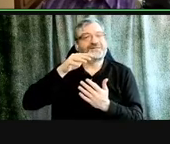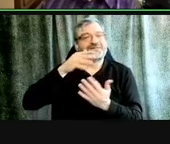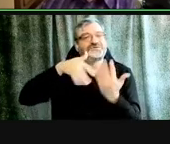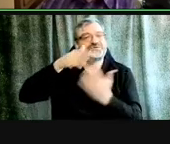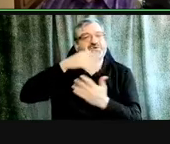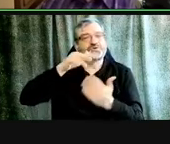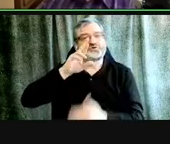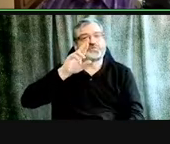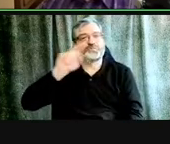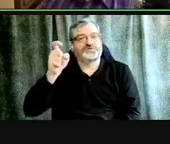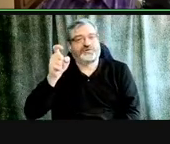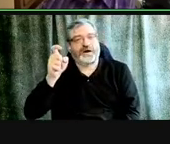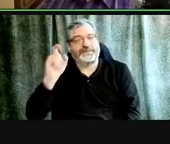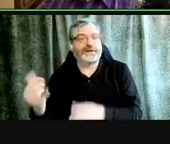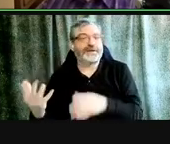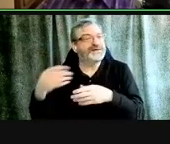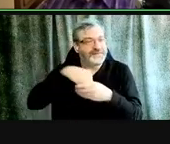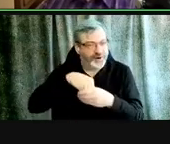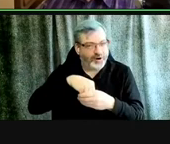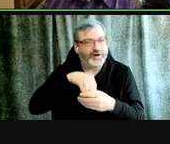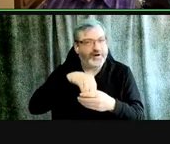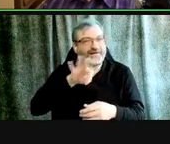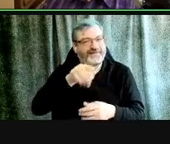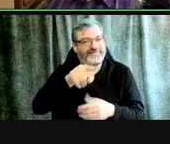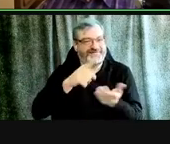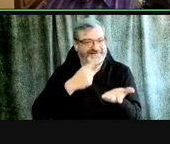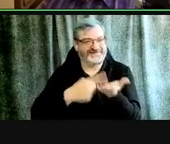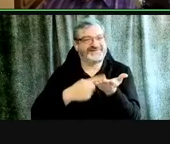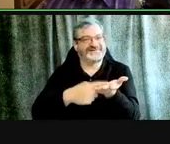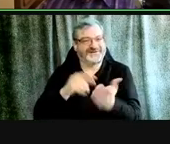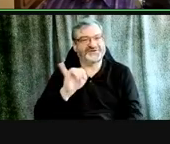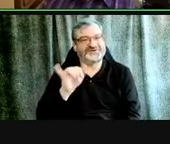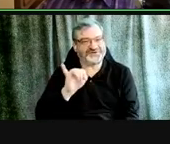Subsequent to this Museum Objects Health and Healing book,